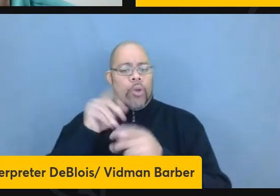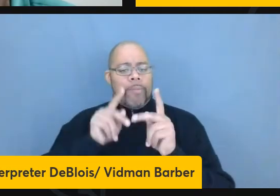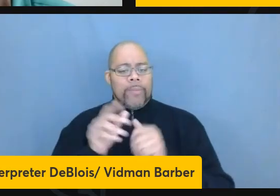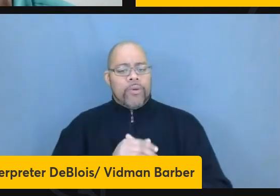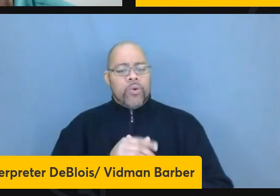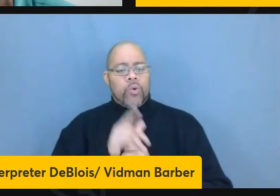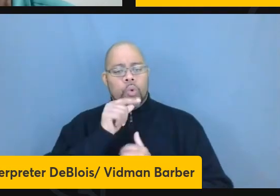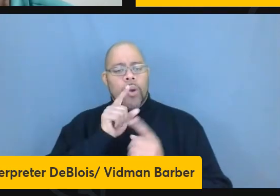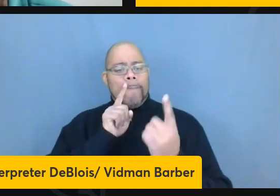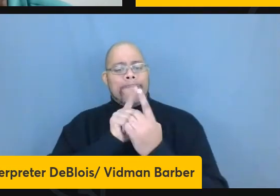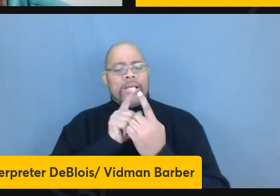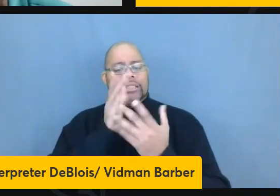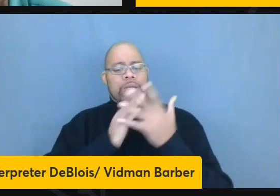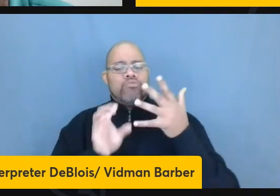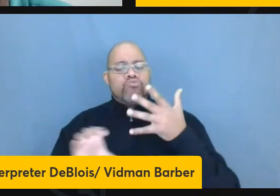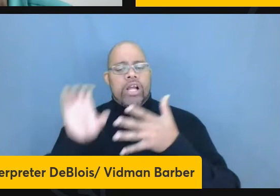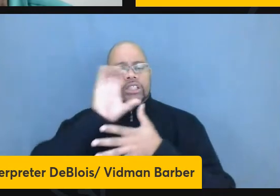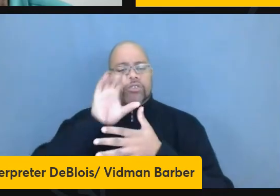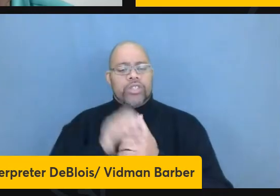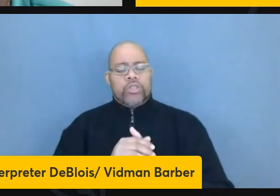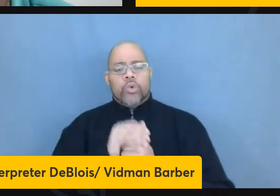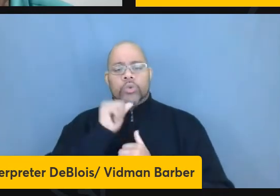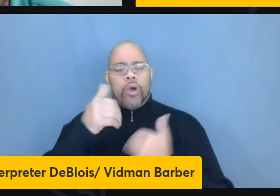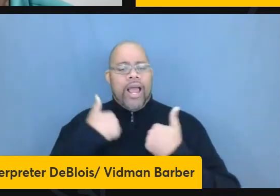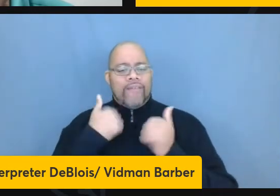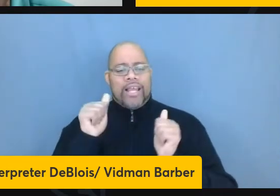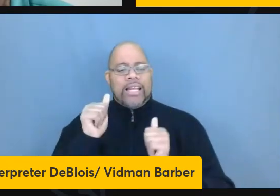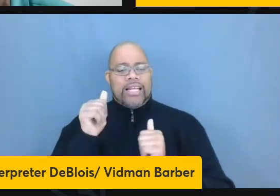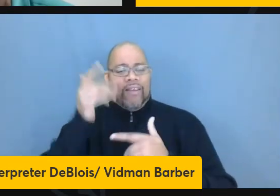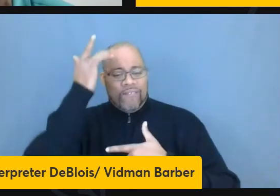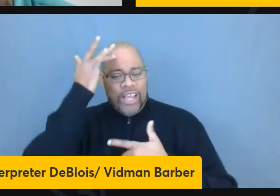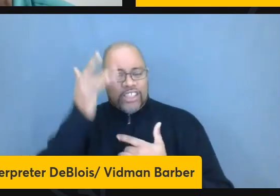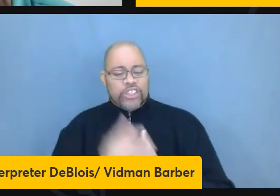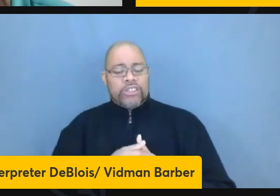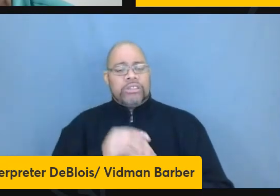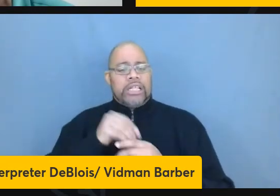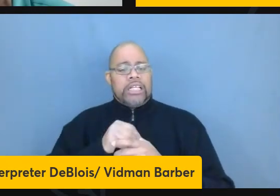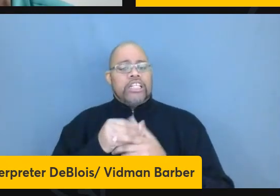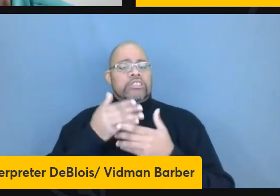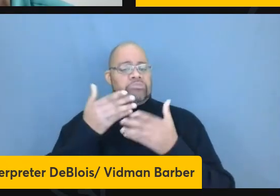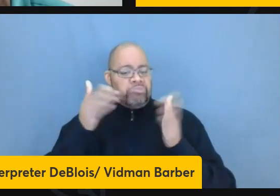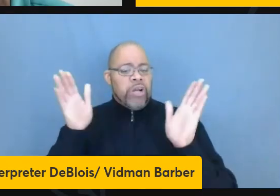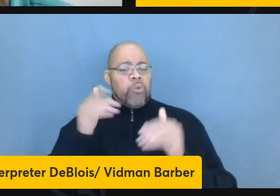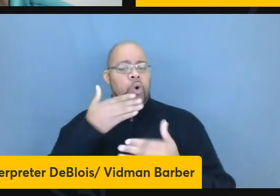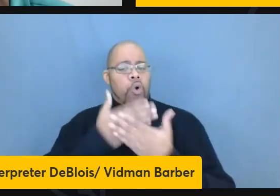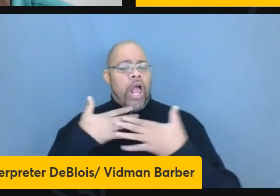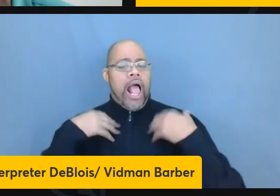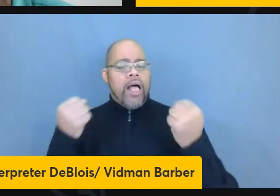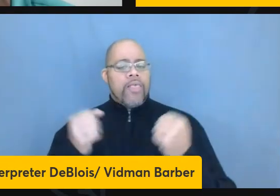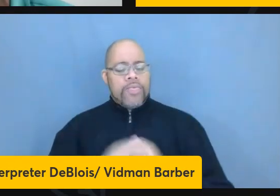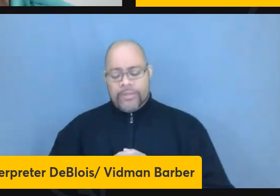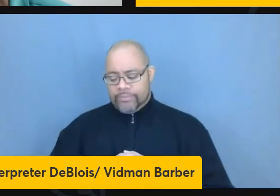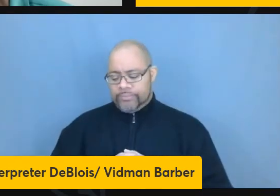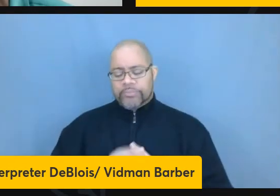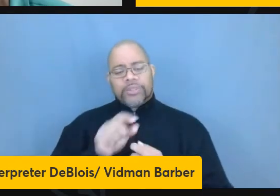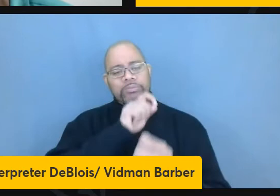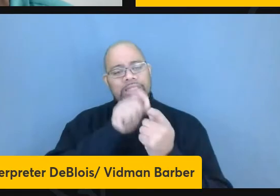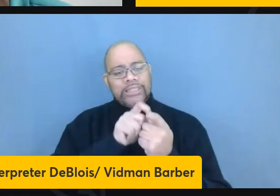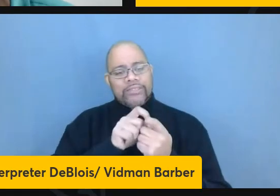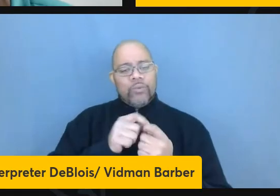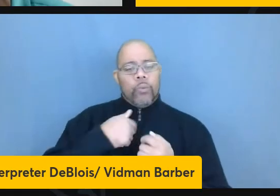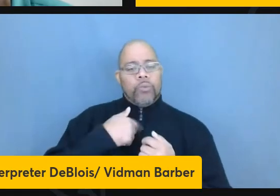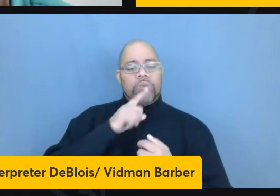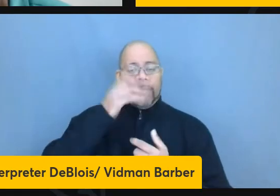meet certain criteria, who don't have any infections when general good health, specifically, really, because of safety.